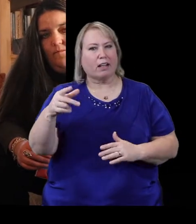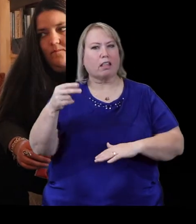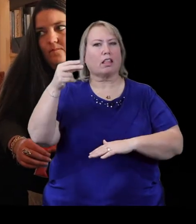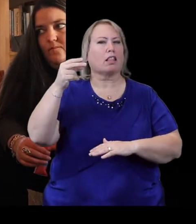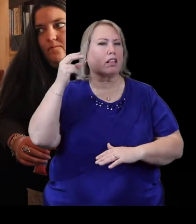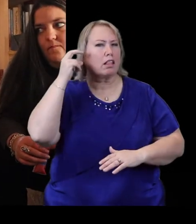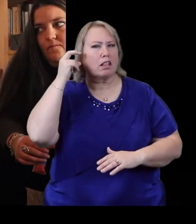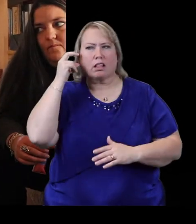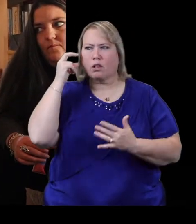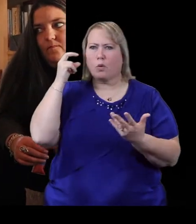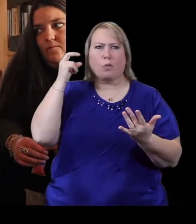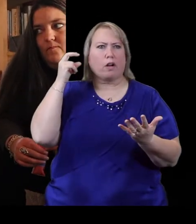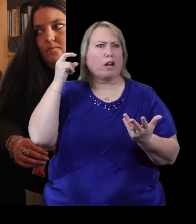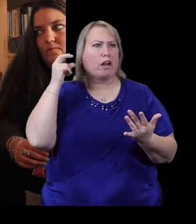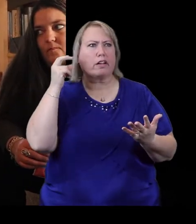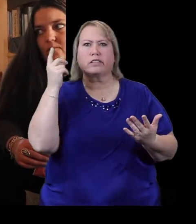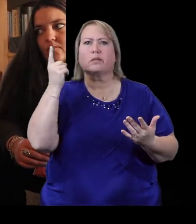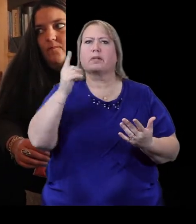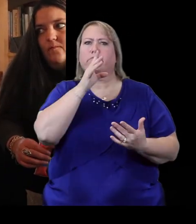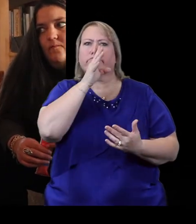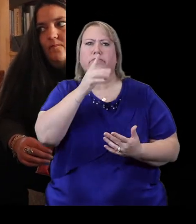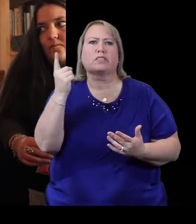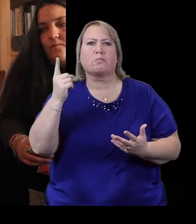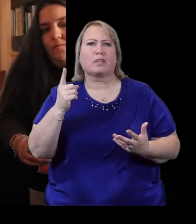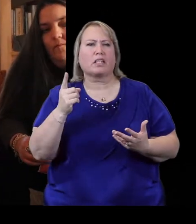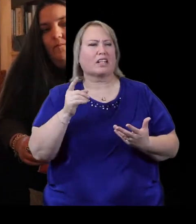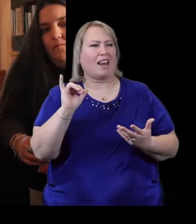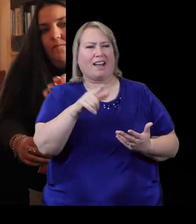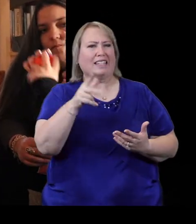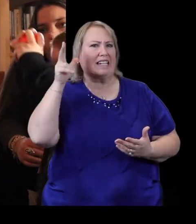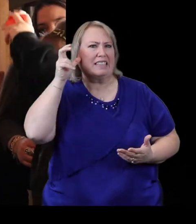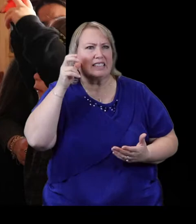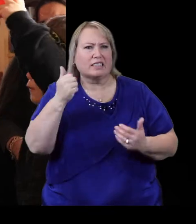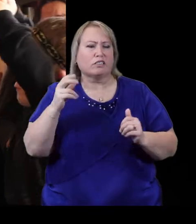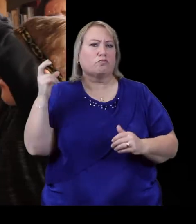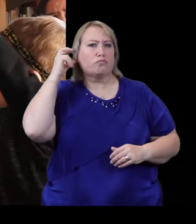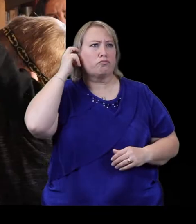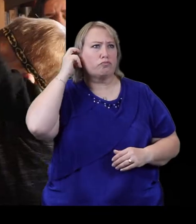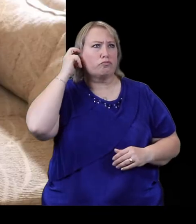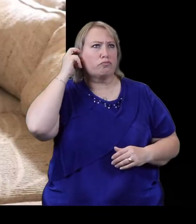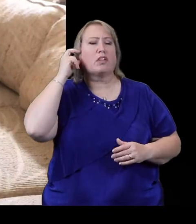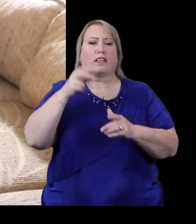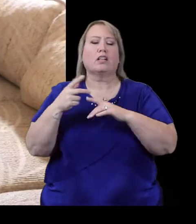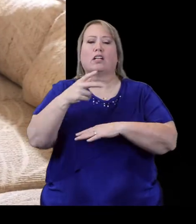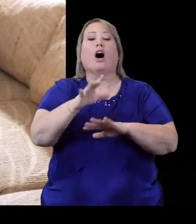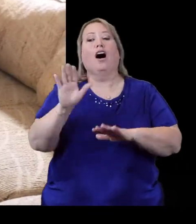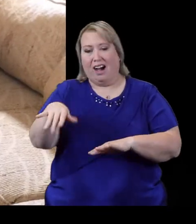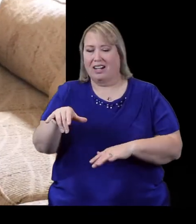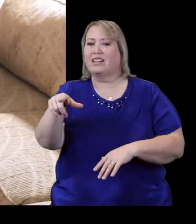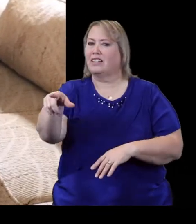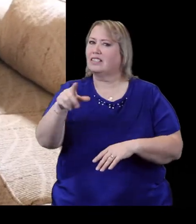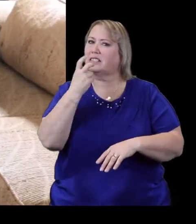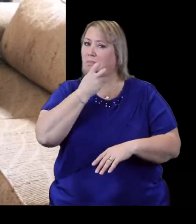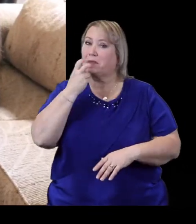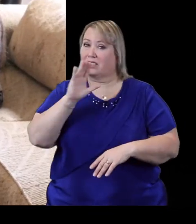to say something like you know, the listening behavior like oh. Put it to the ear and then put it on. That's what they did at speech -- I think Noel does that. She --